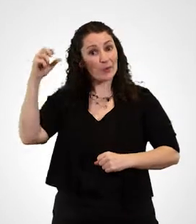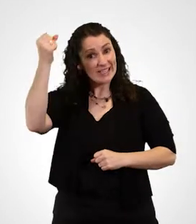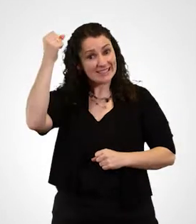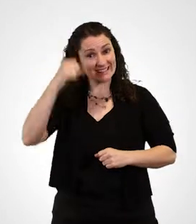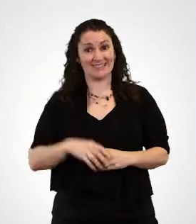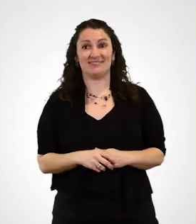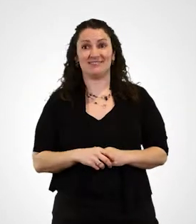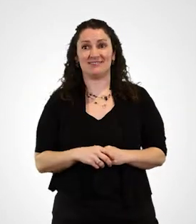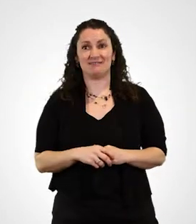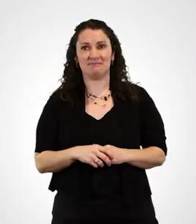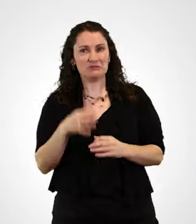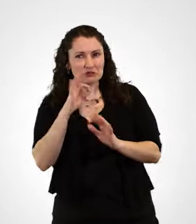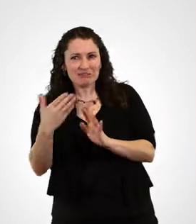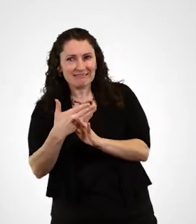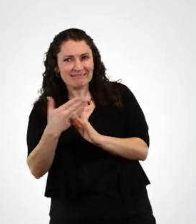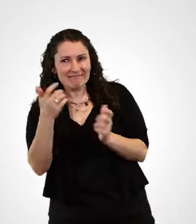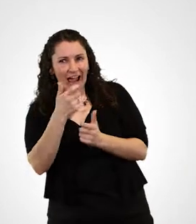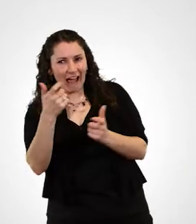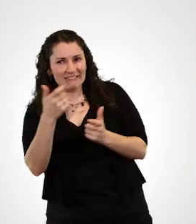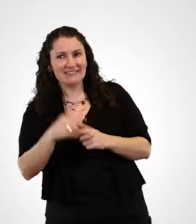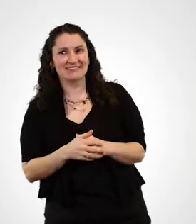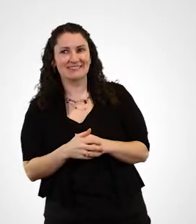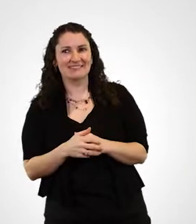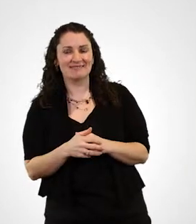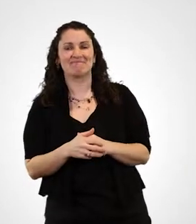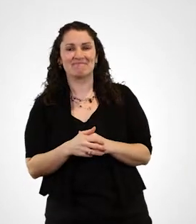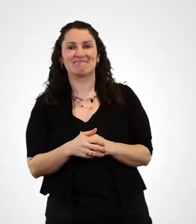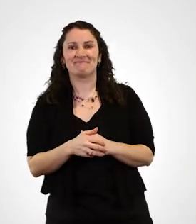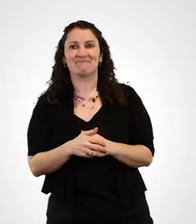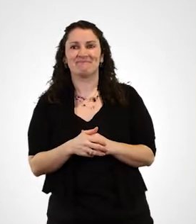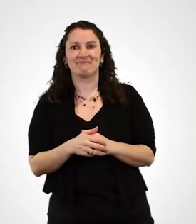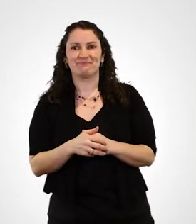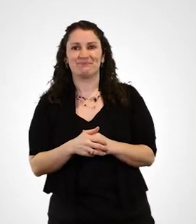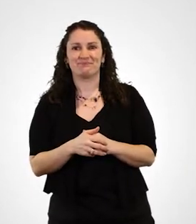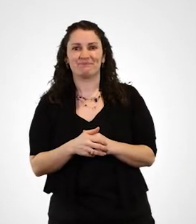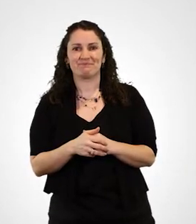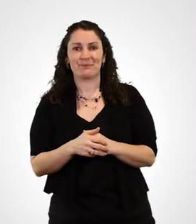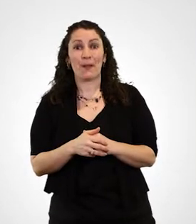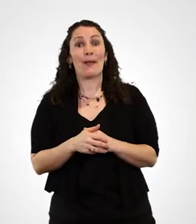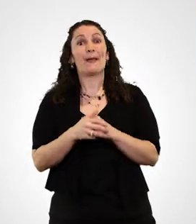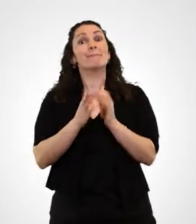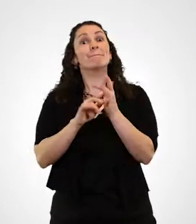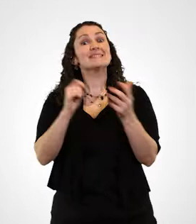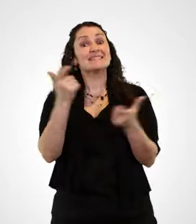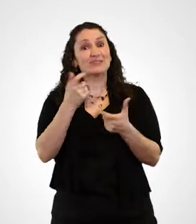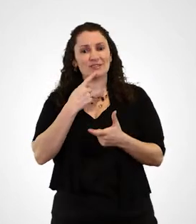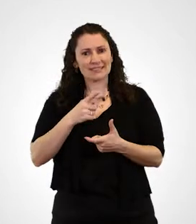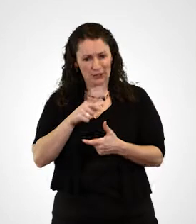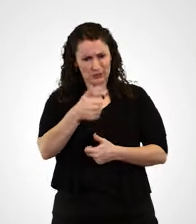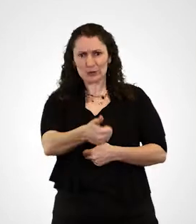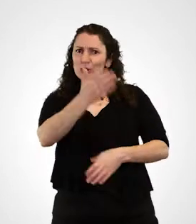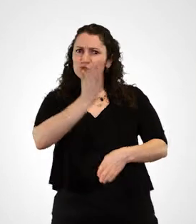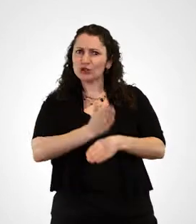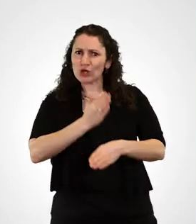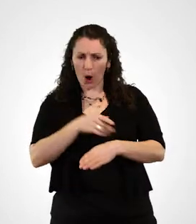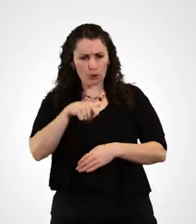"Good job", said Miss Giggle, when you pushed your car